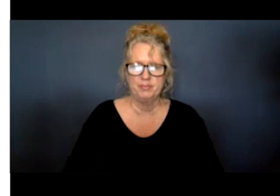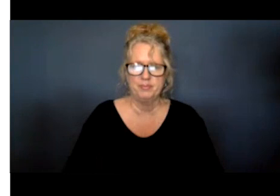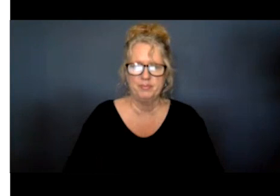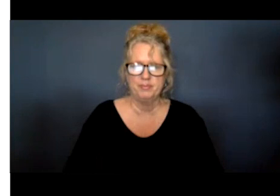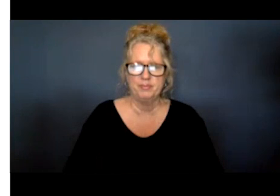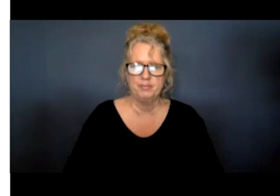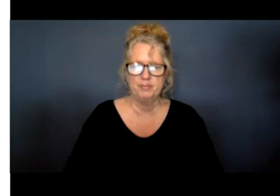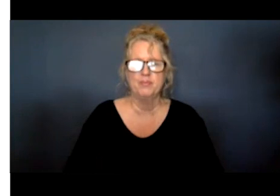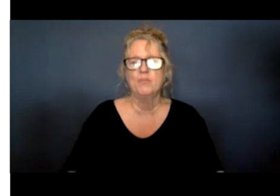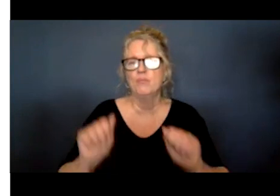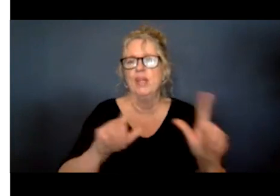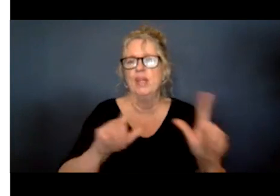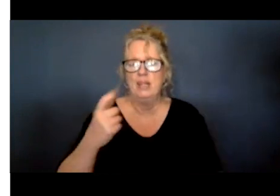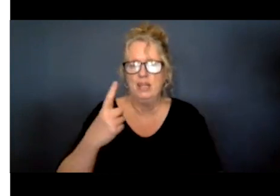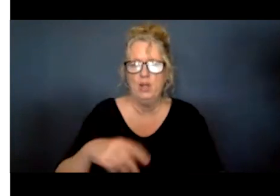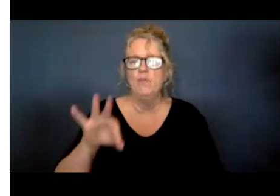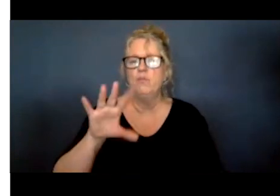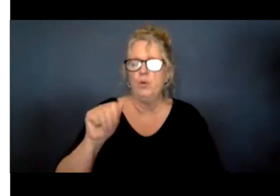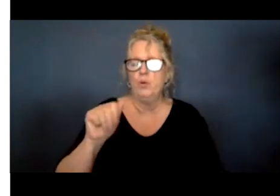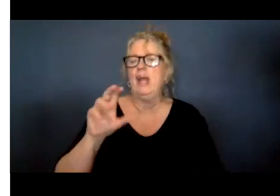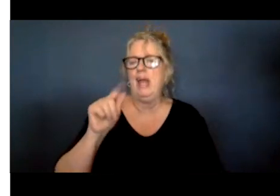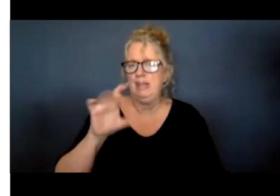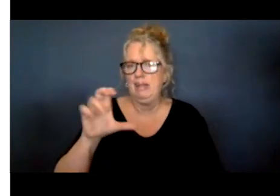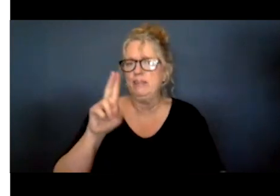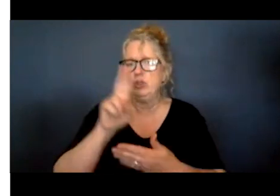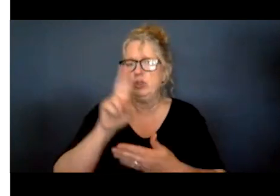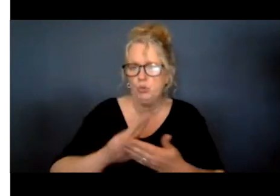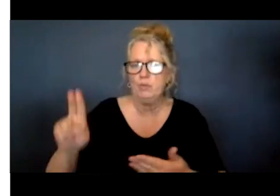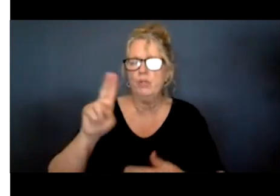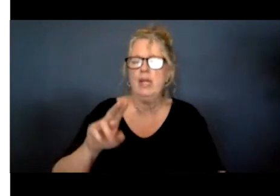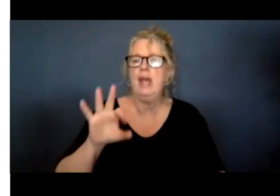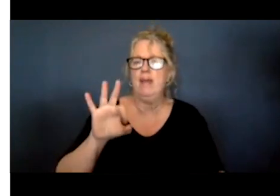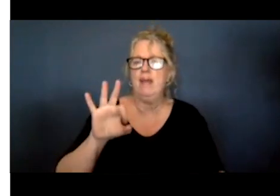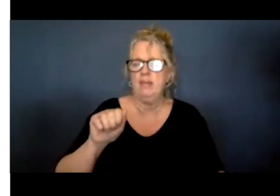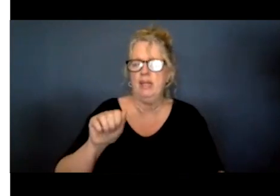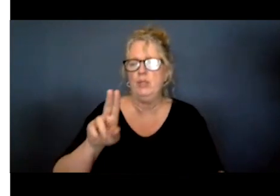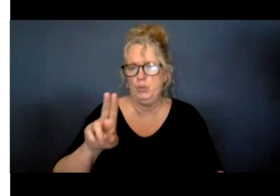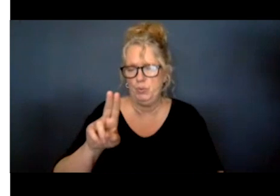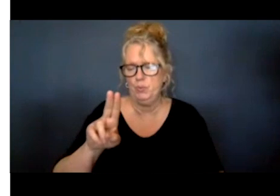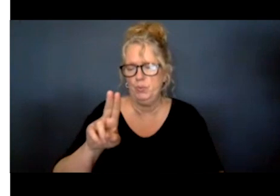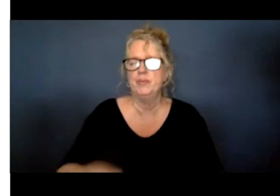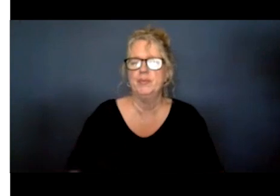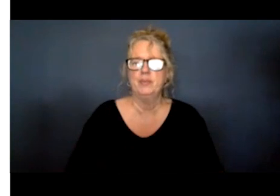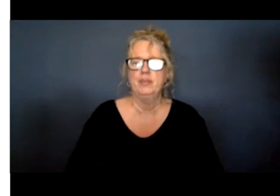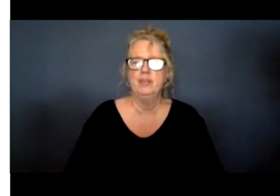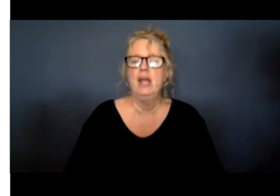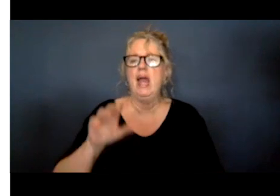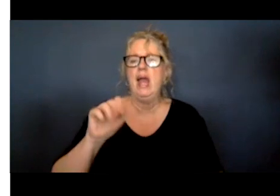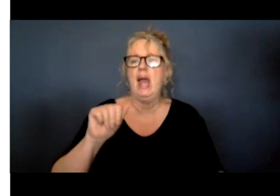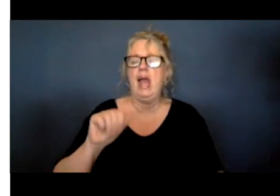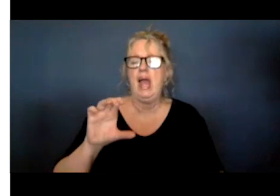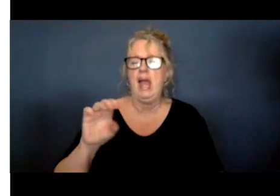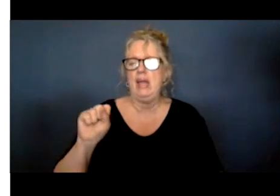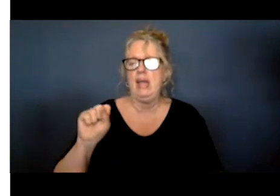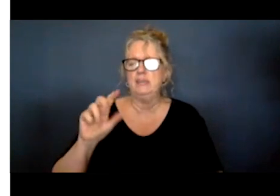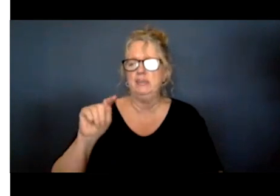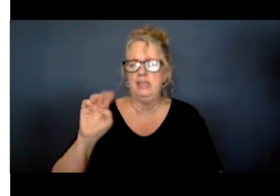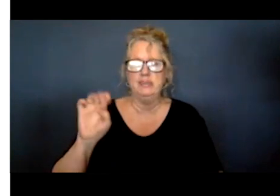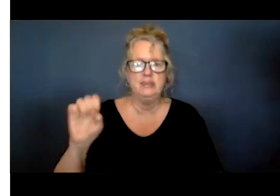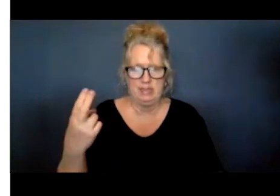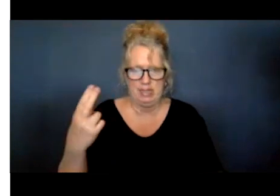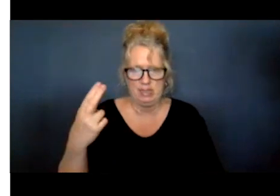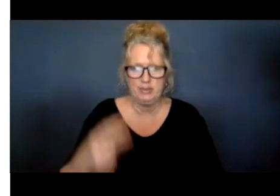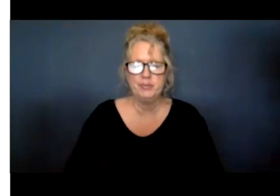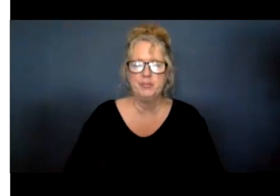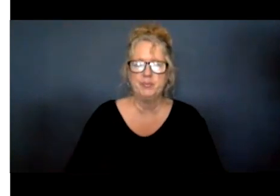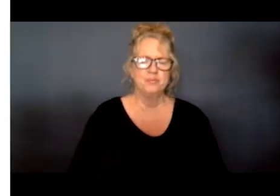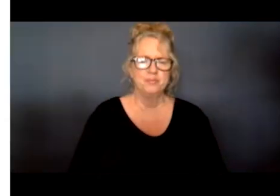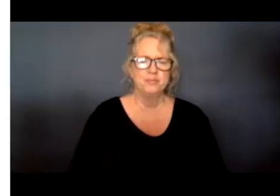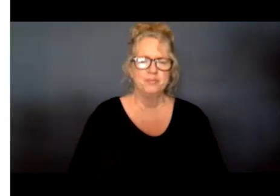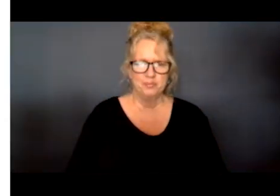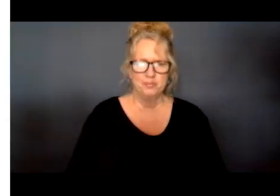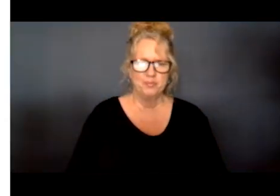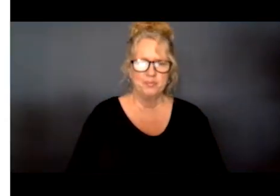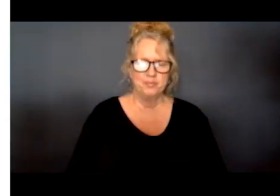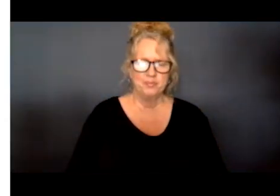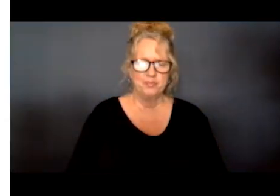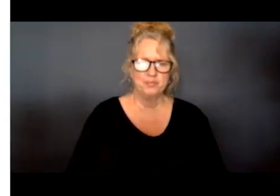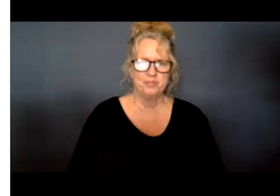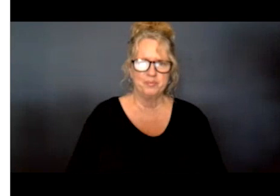Slide 11, Florida Atlantic University’s (FAU) AccessTECH.